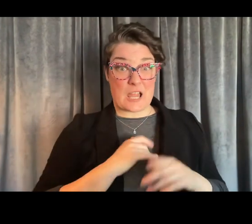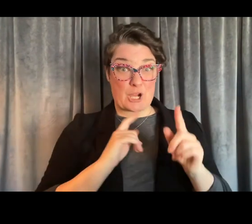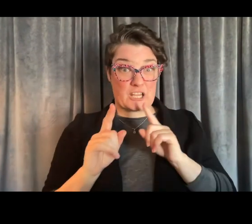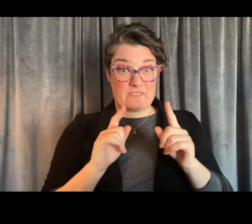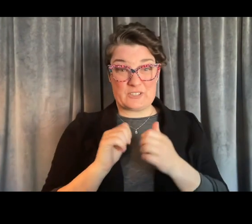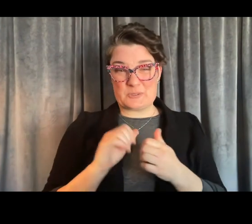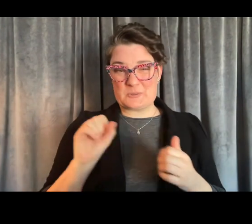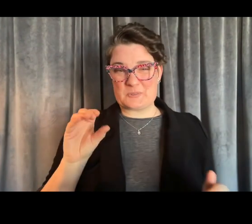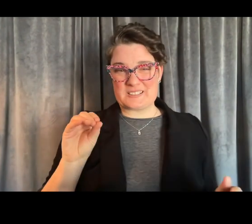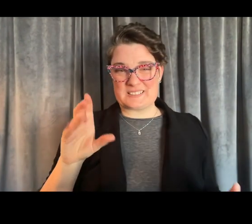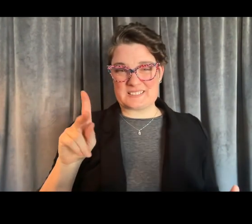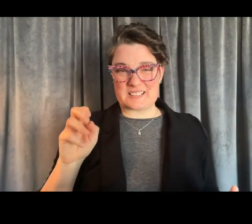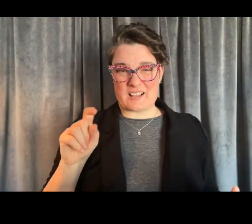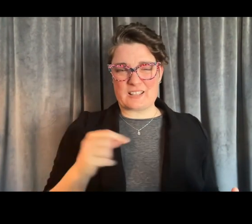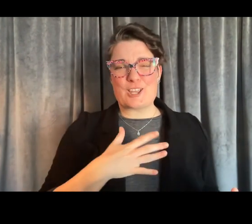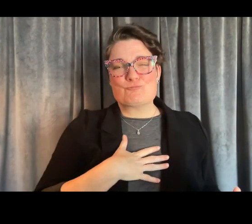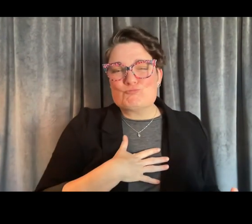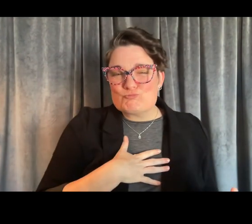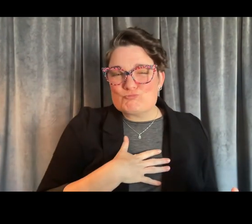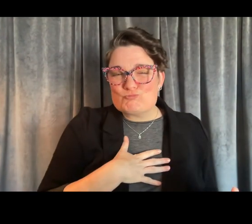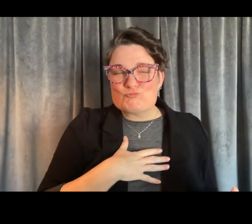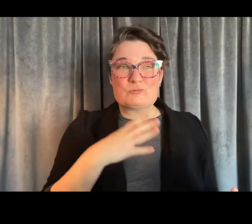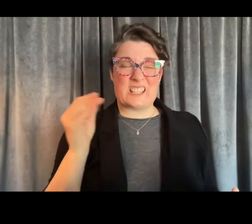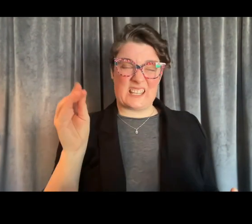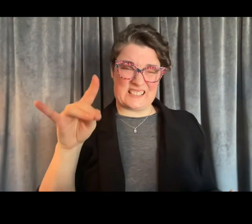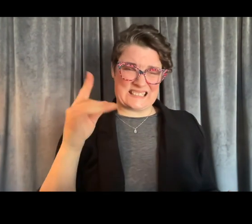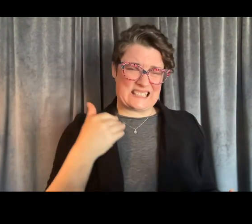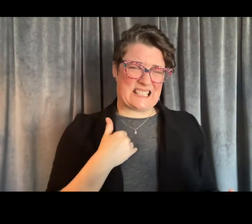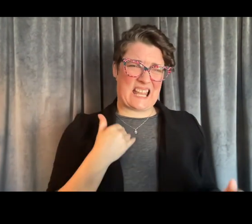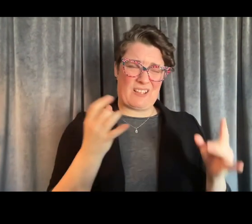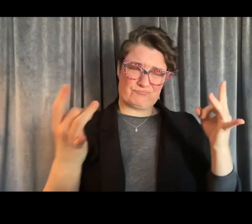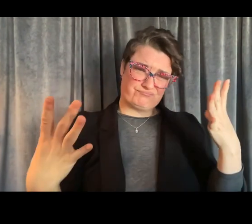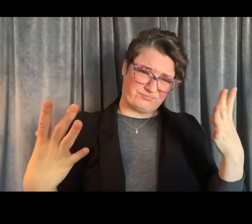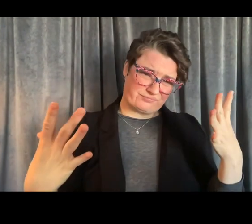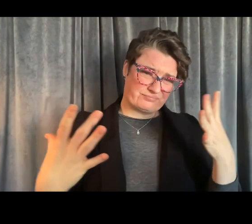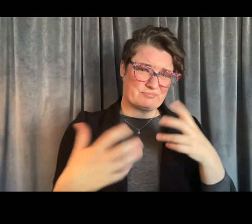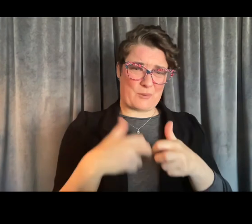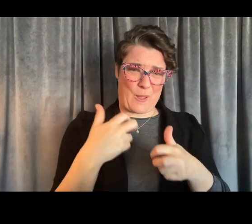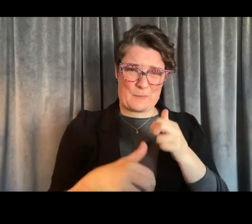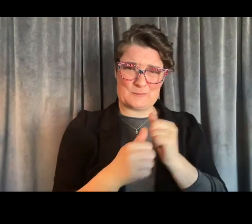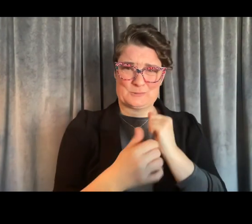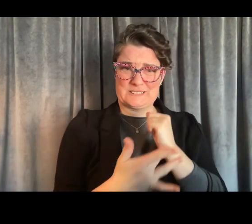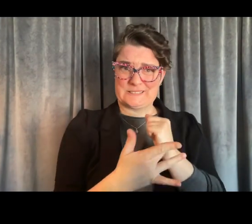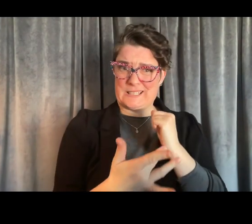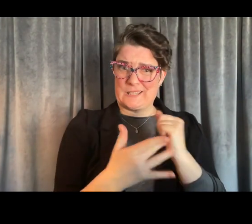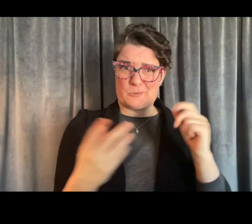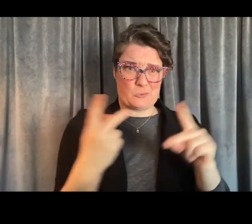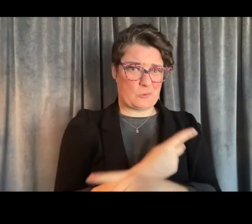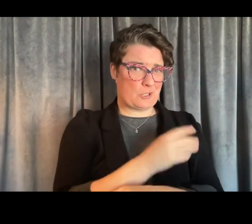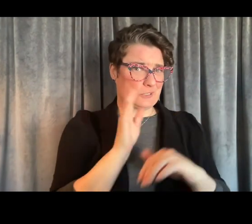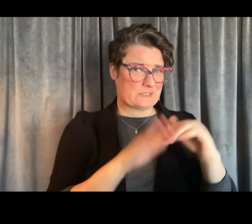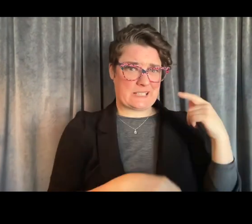sweet, and we had tons of technical difficulties more than we've ever had, so we really did our best.